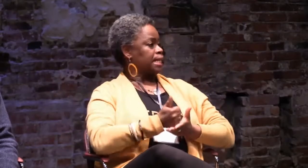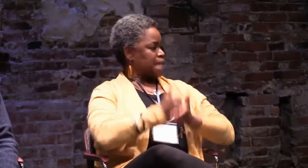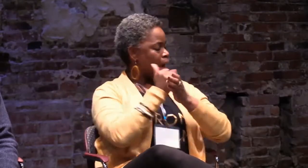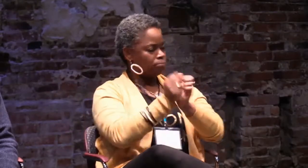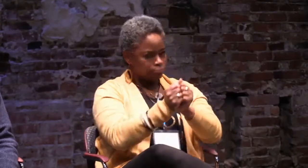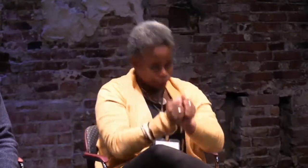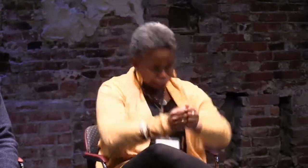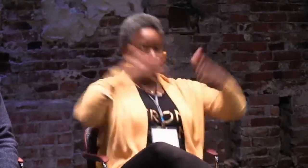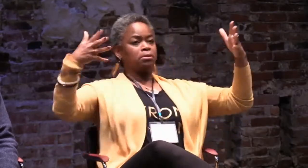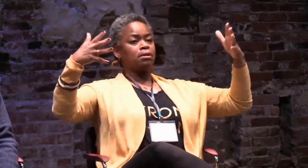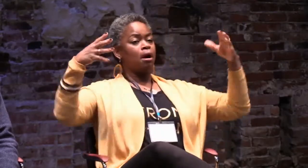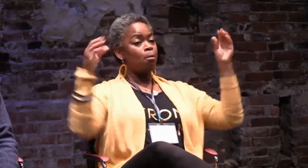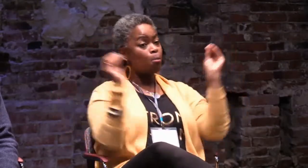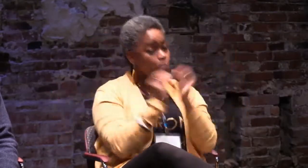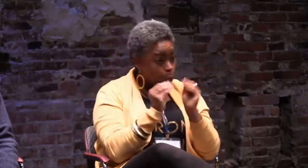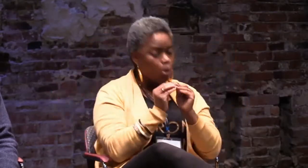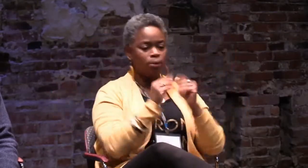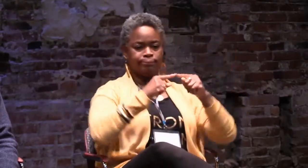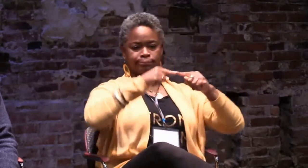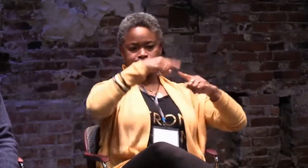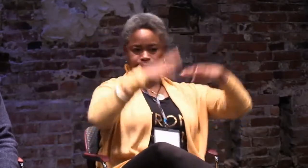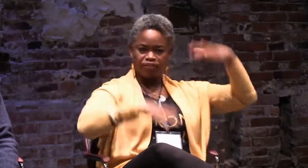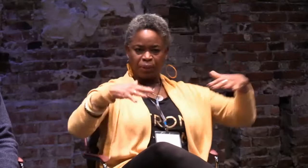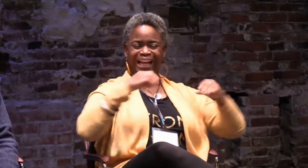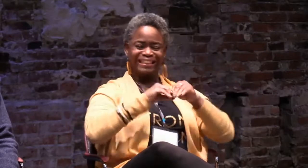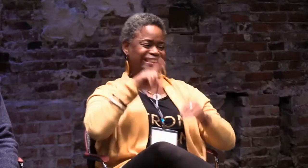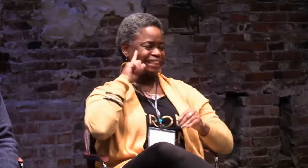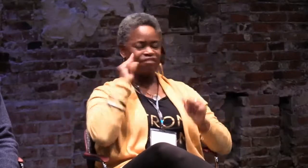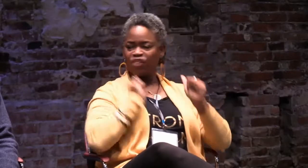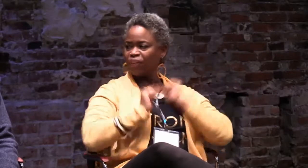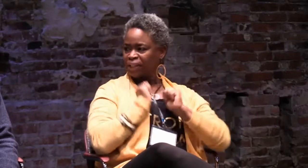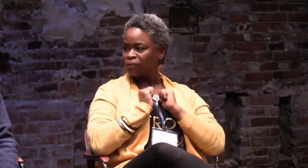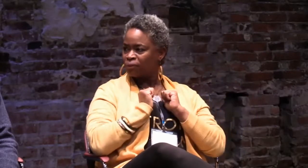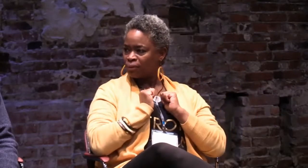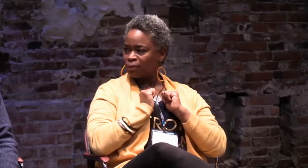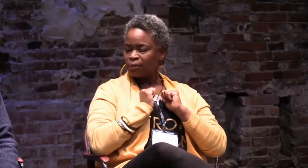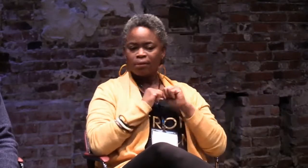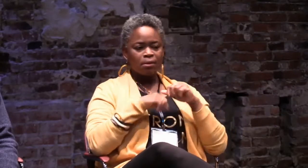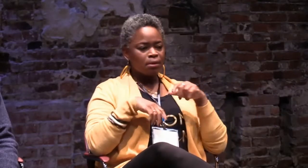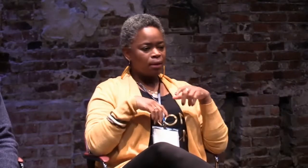There are many of us out there. There's so much diversity.